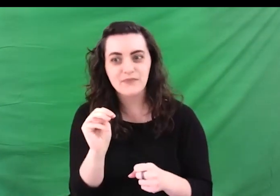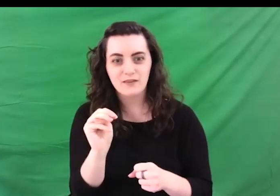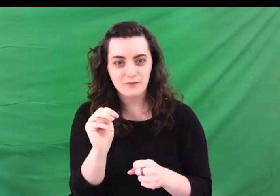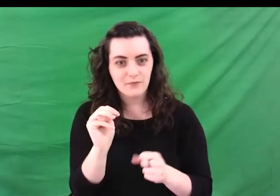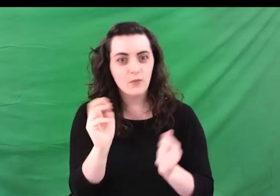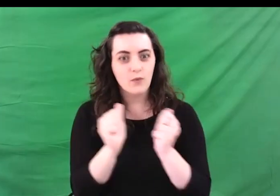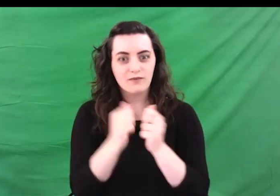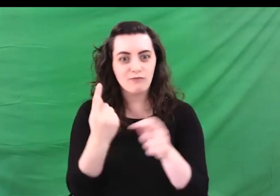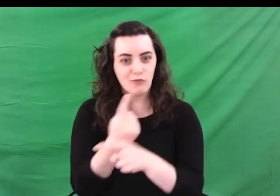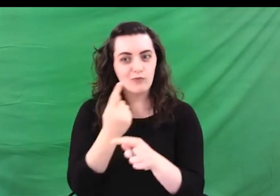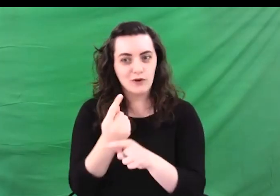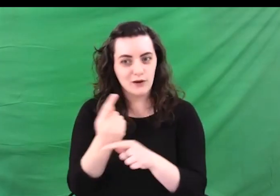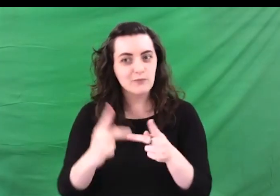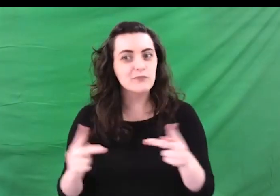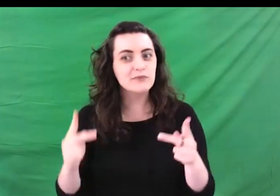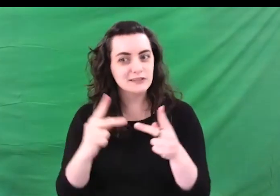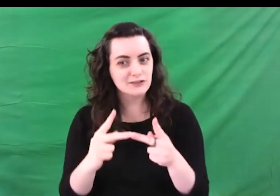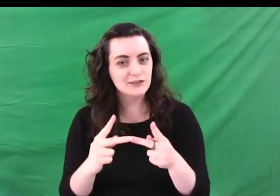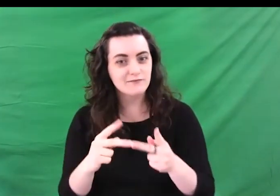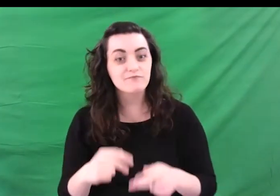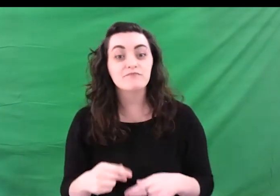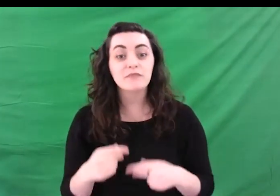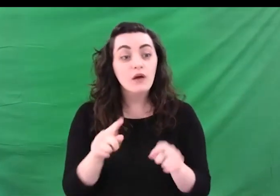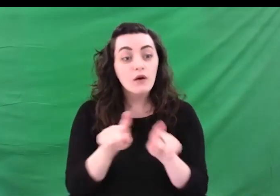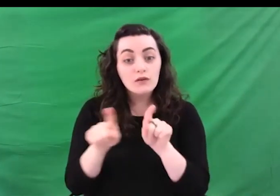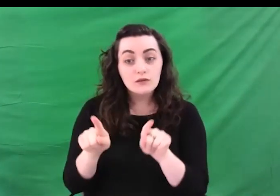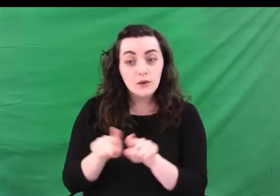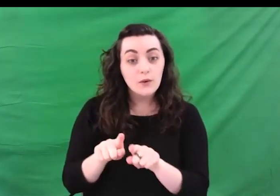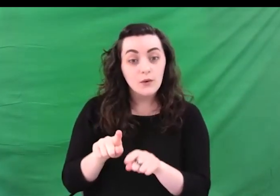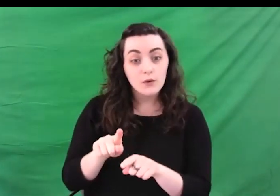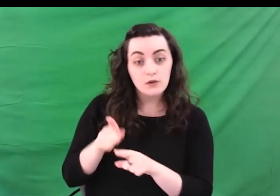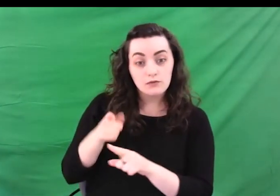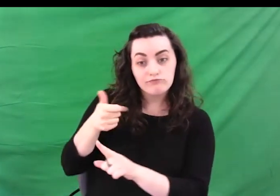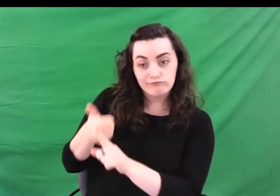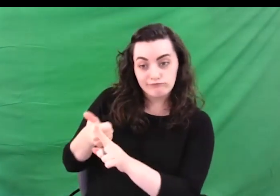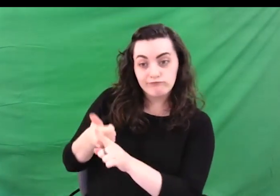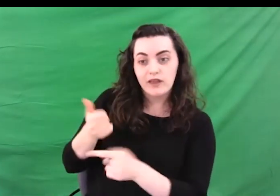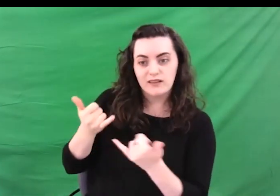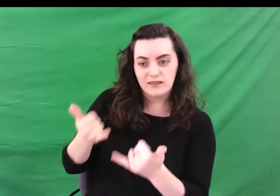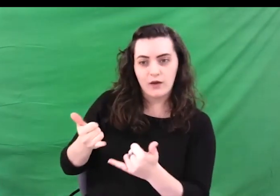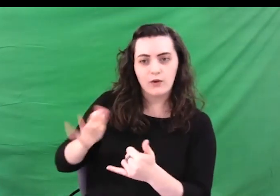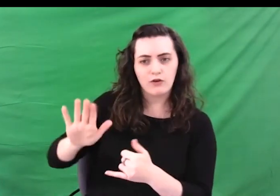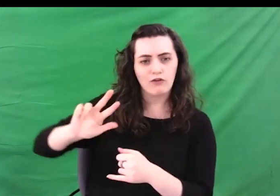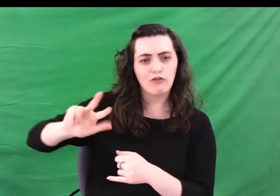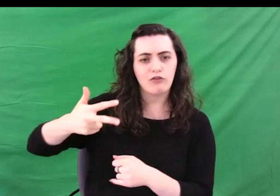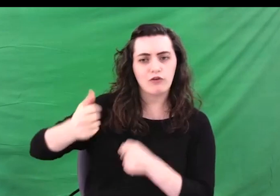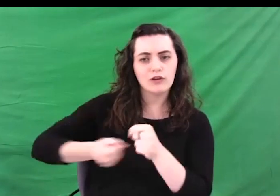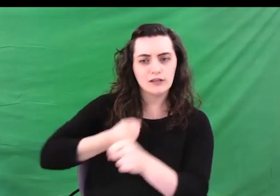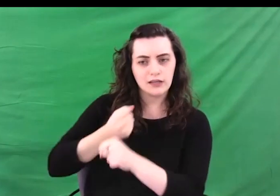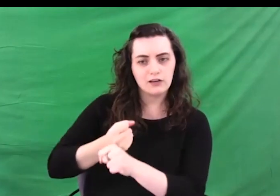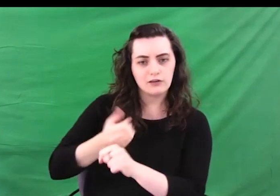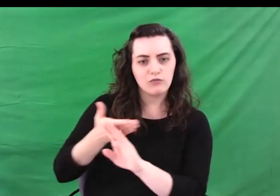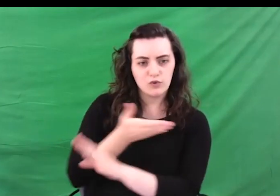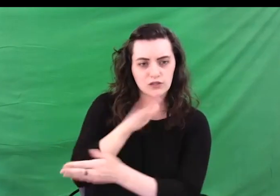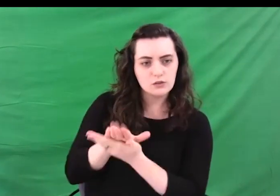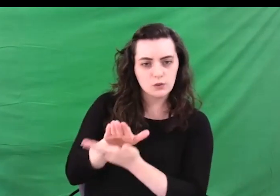I also want to share with you Riley is now in her third year of preschool and she's starting to learn letters sound relationships